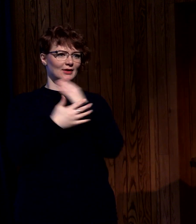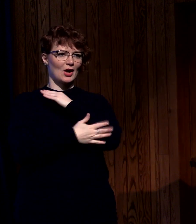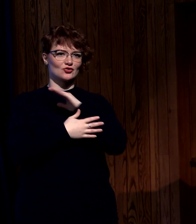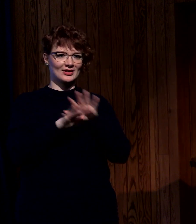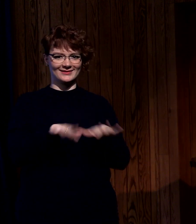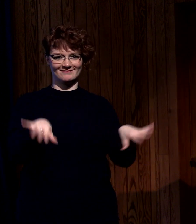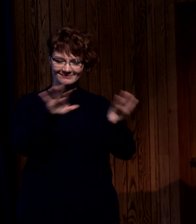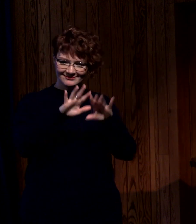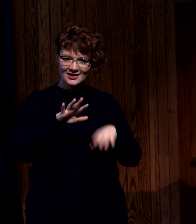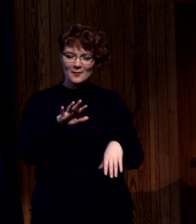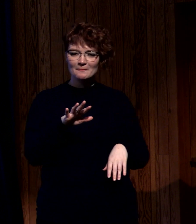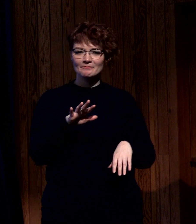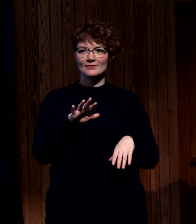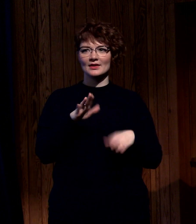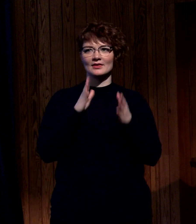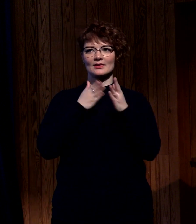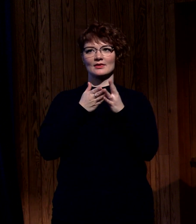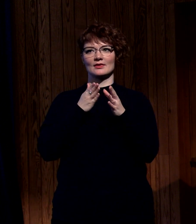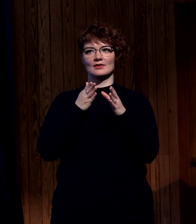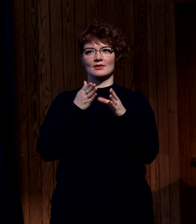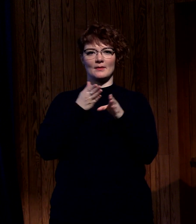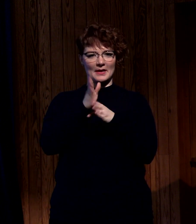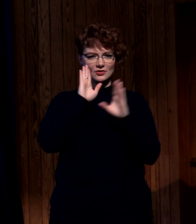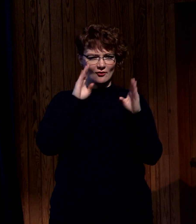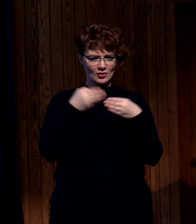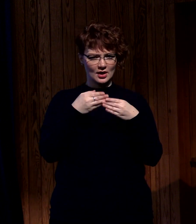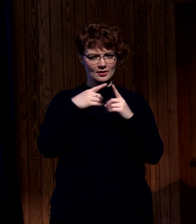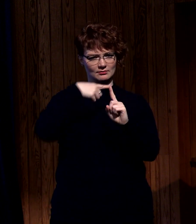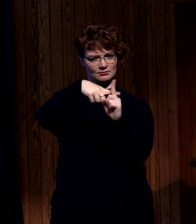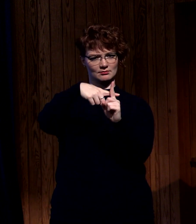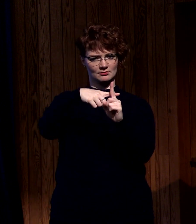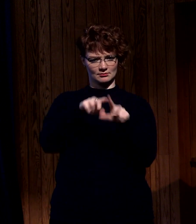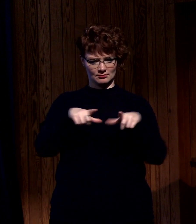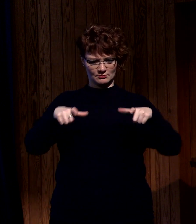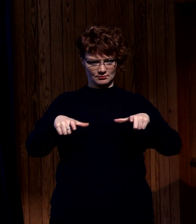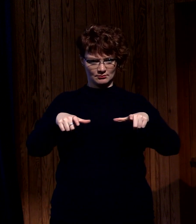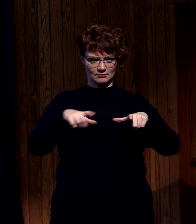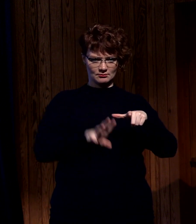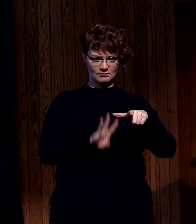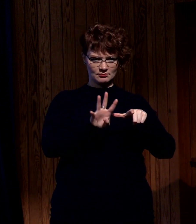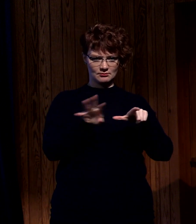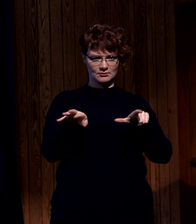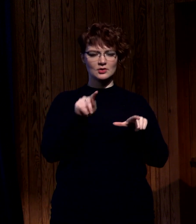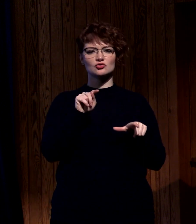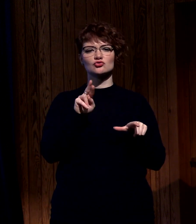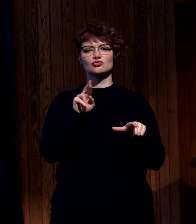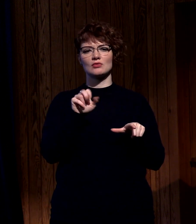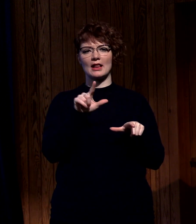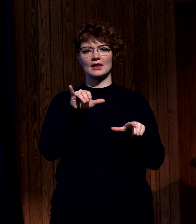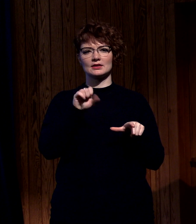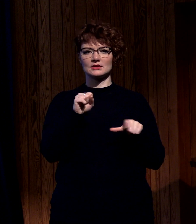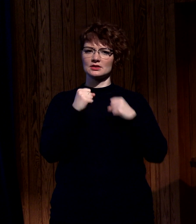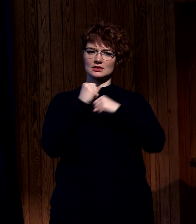main one to focus on is the bigger one. But if you don't know what a trellis is, a trellis is a support structure,